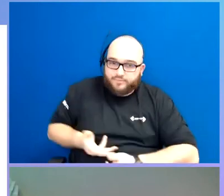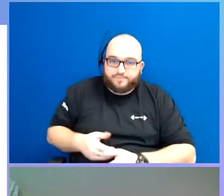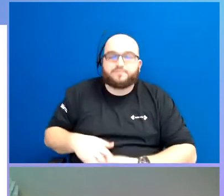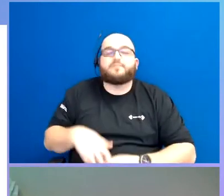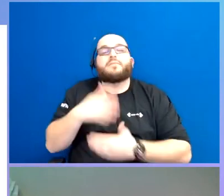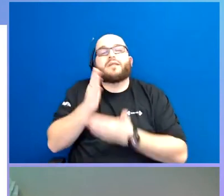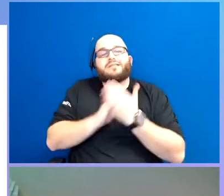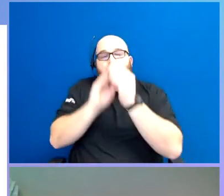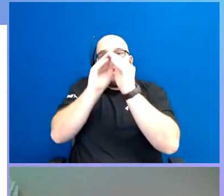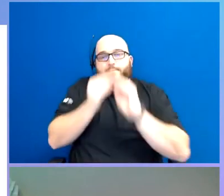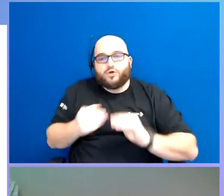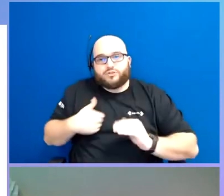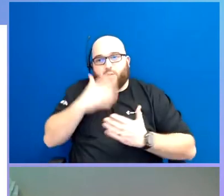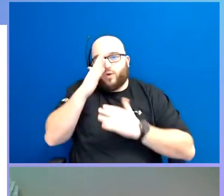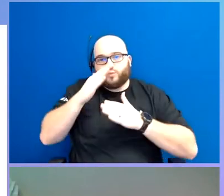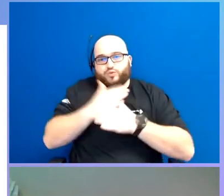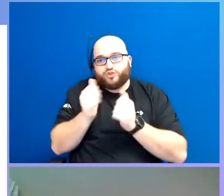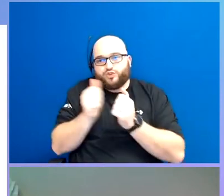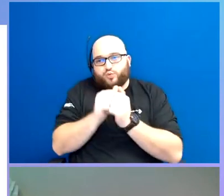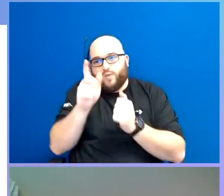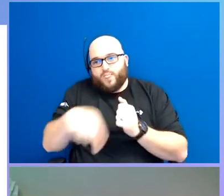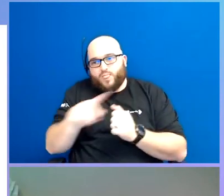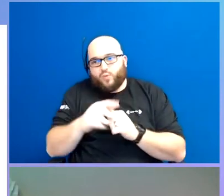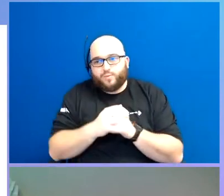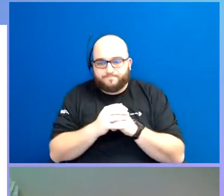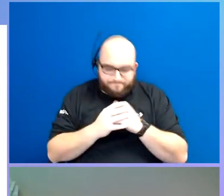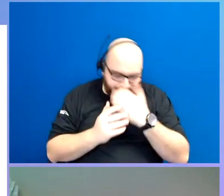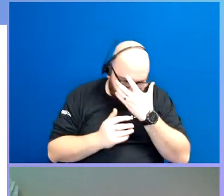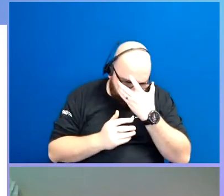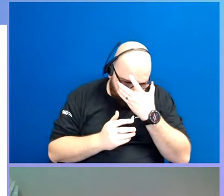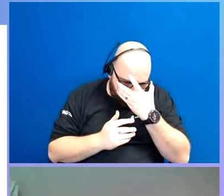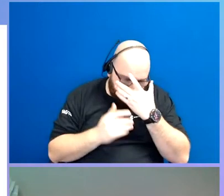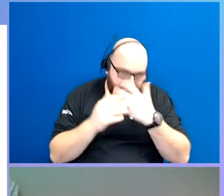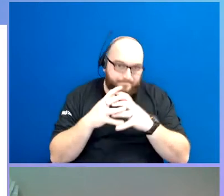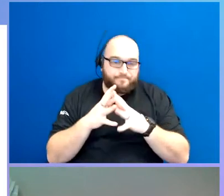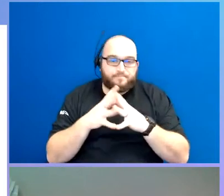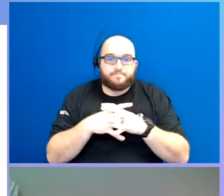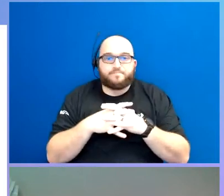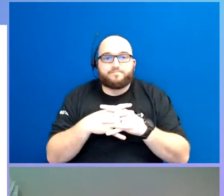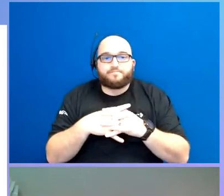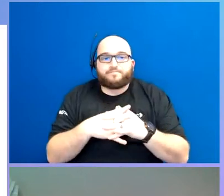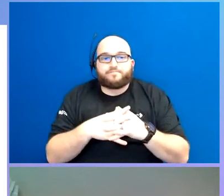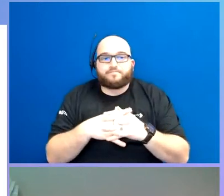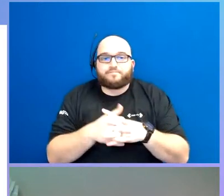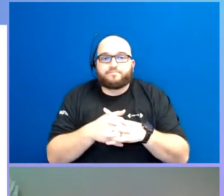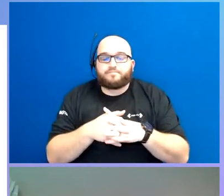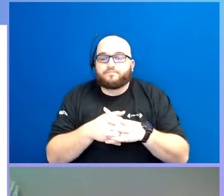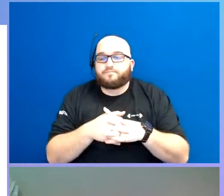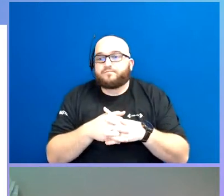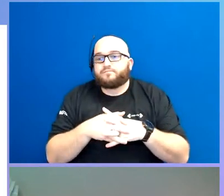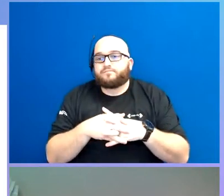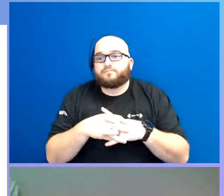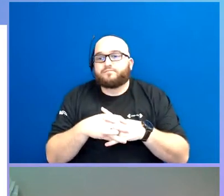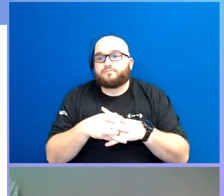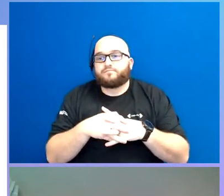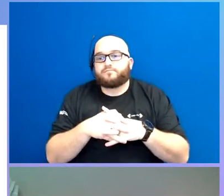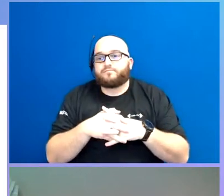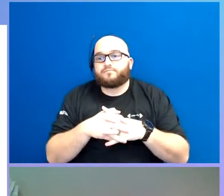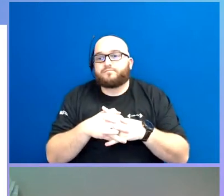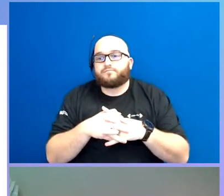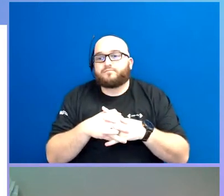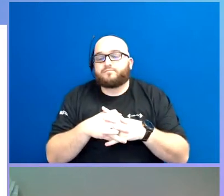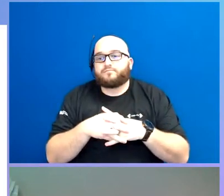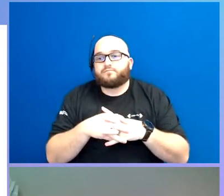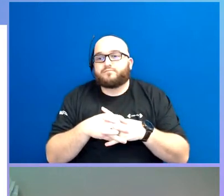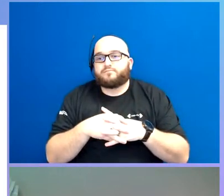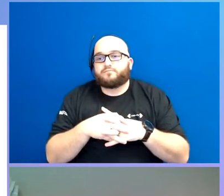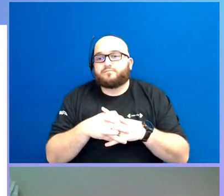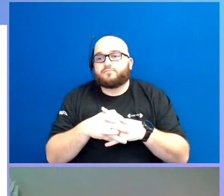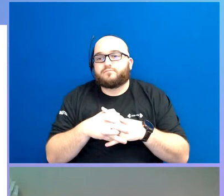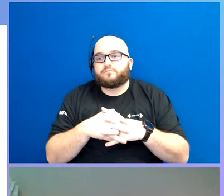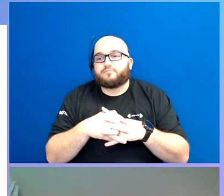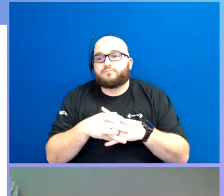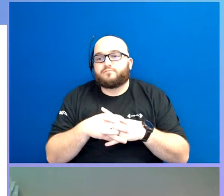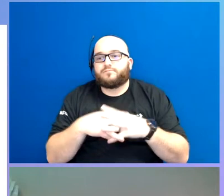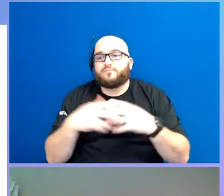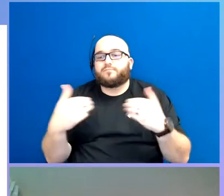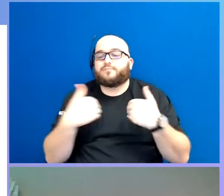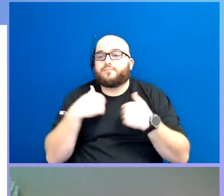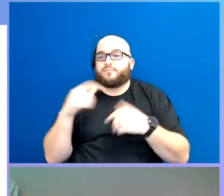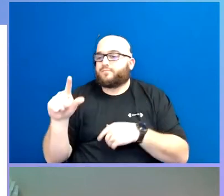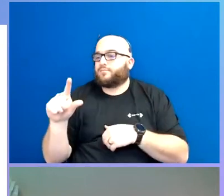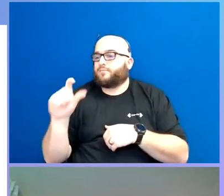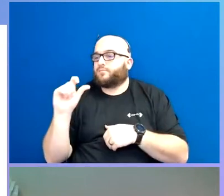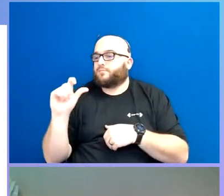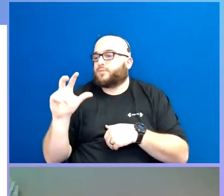those, um. So so, um, so we had,